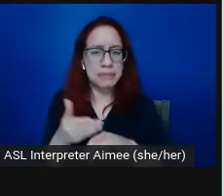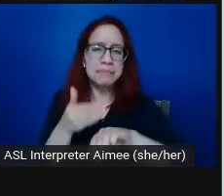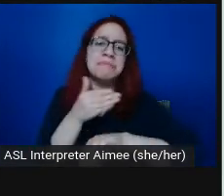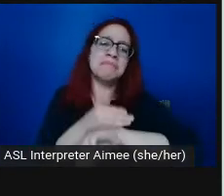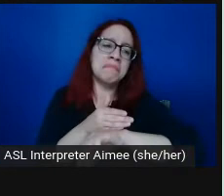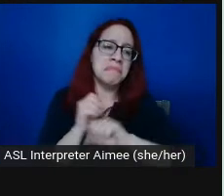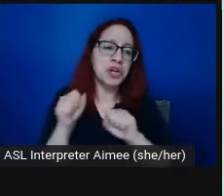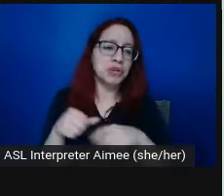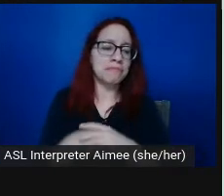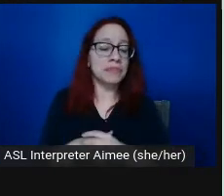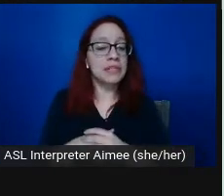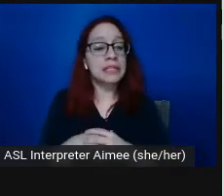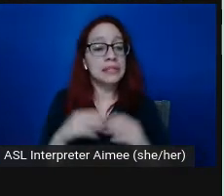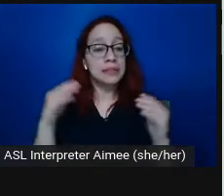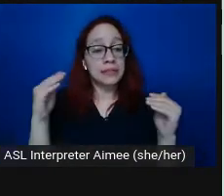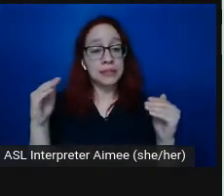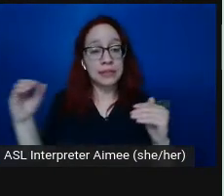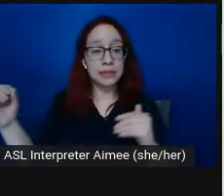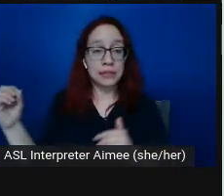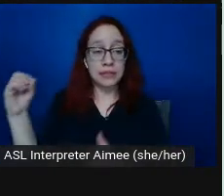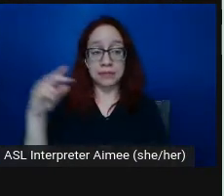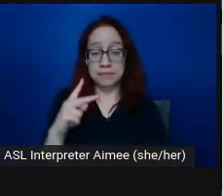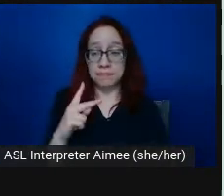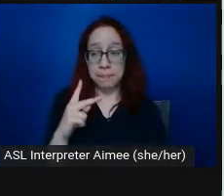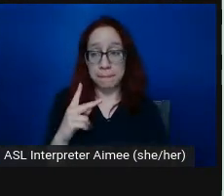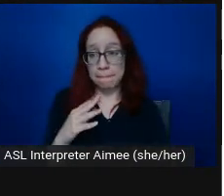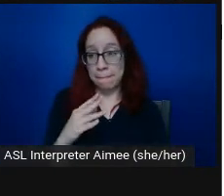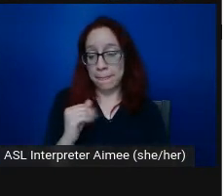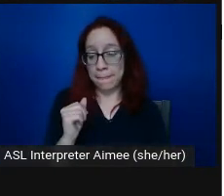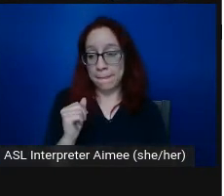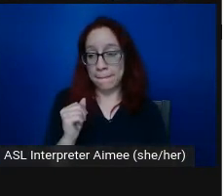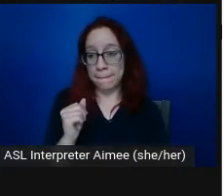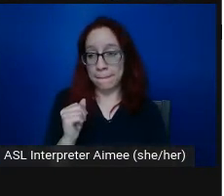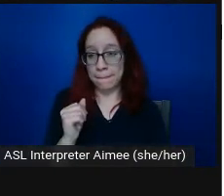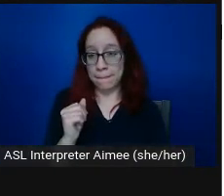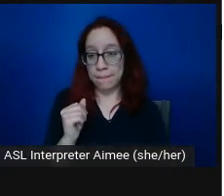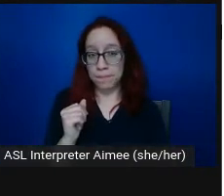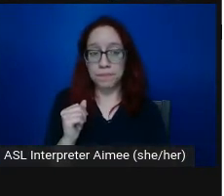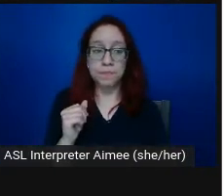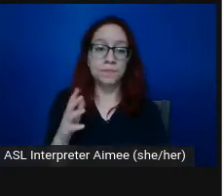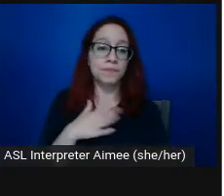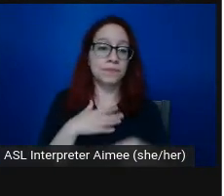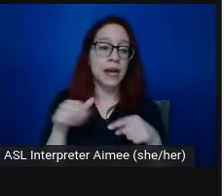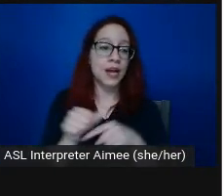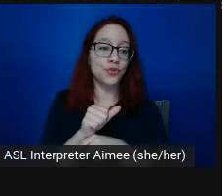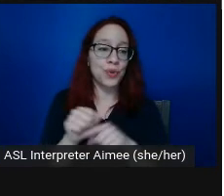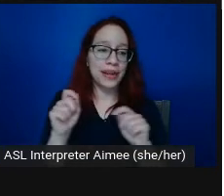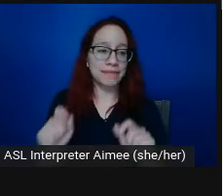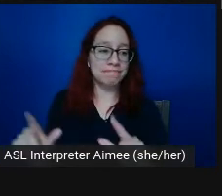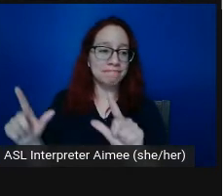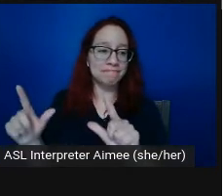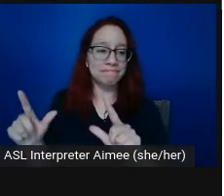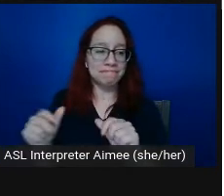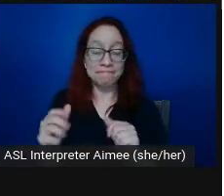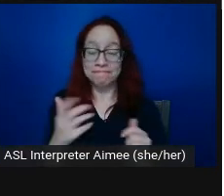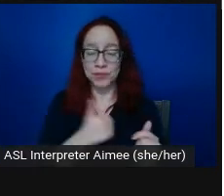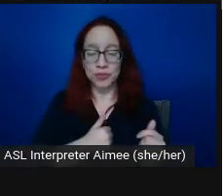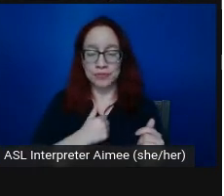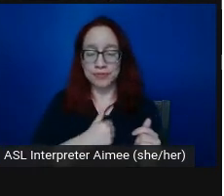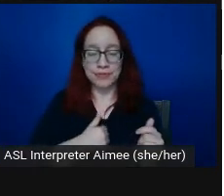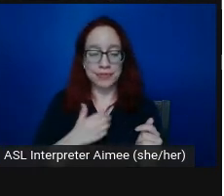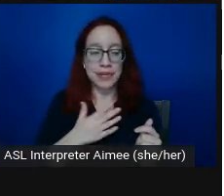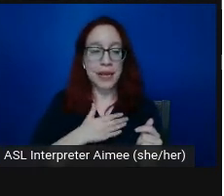Now, let's move back into my presentation.